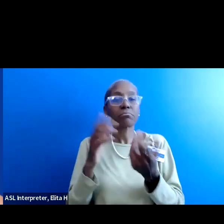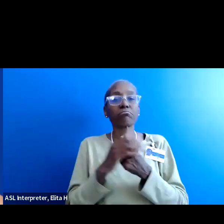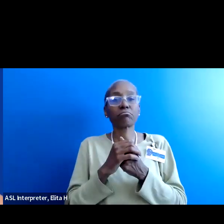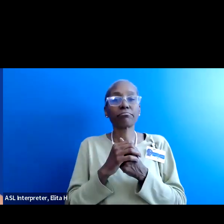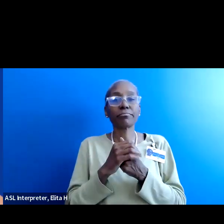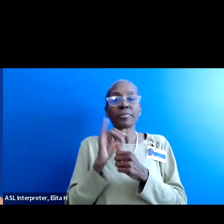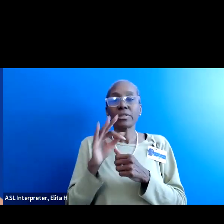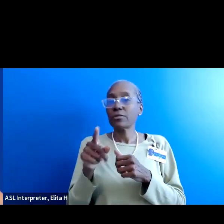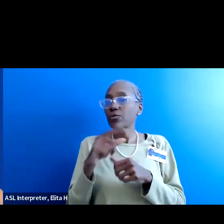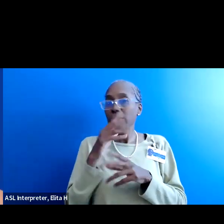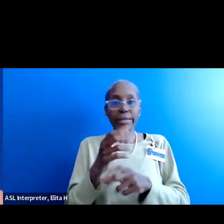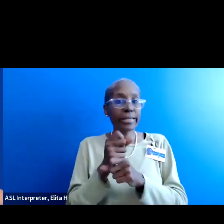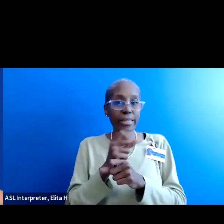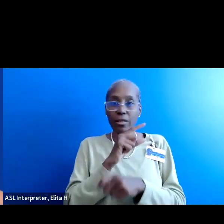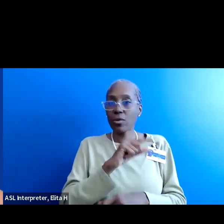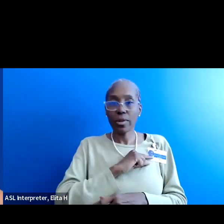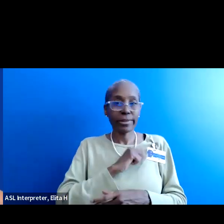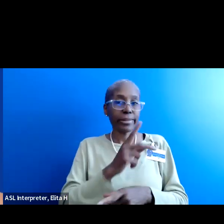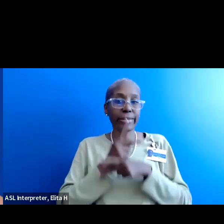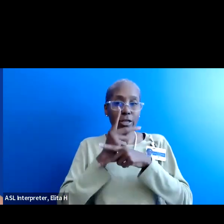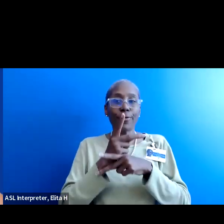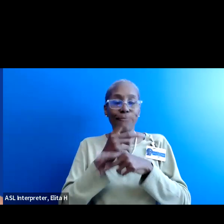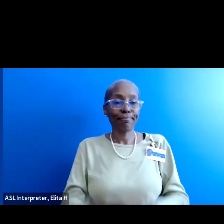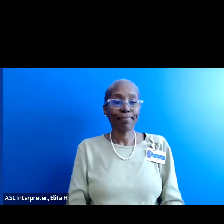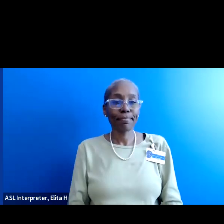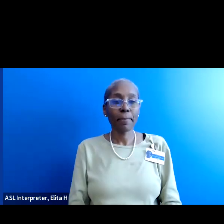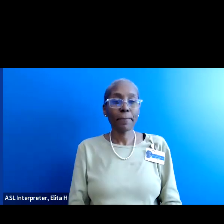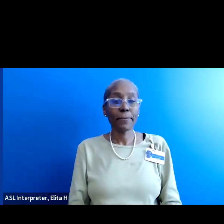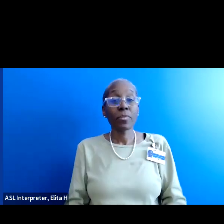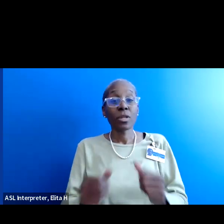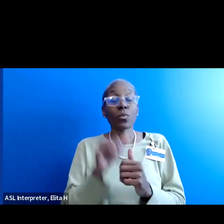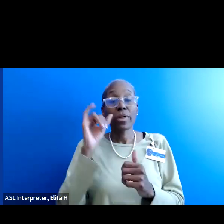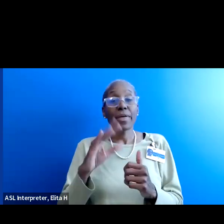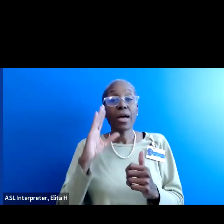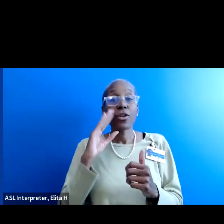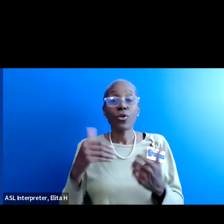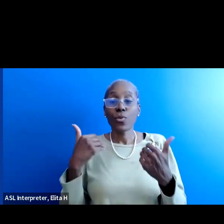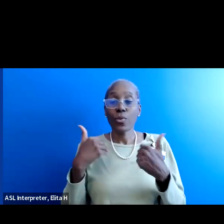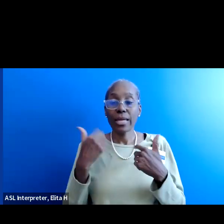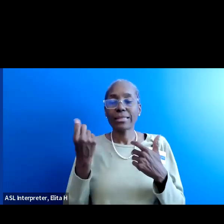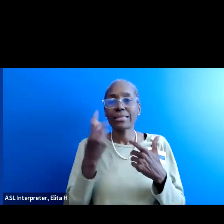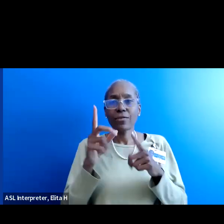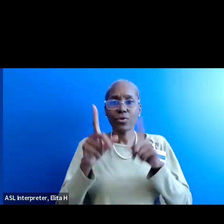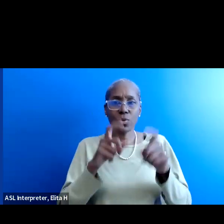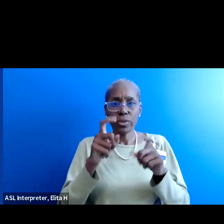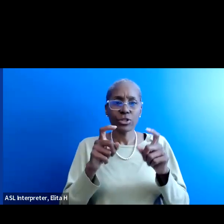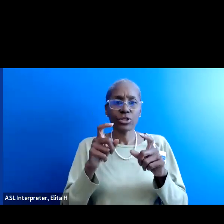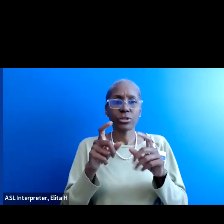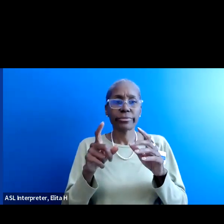if you are not receiving quality care. And with that, I know we had quite a few questions that came in when